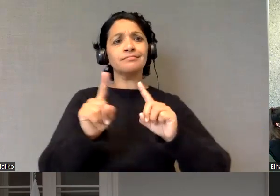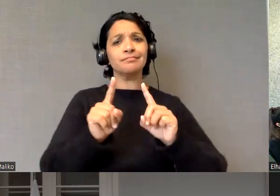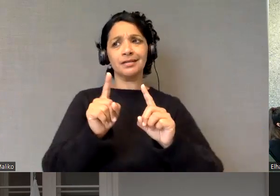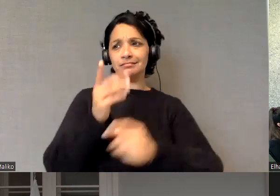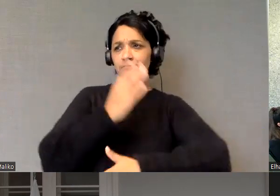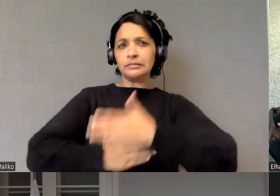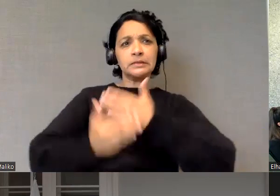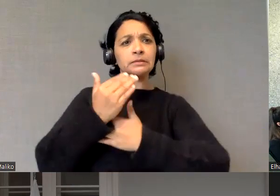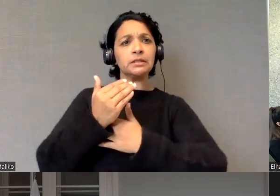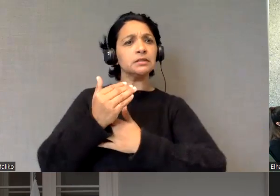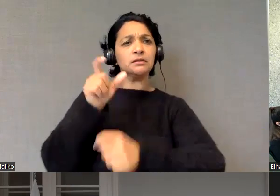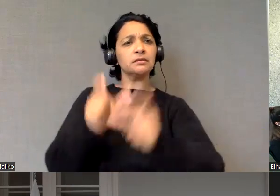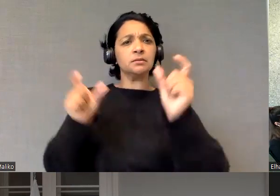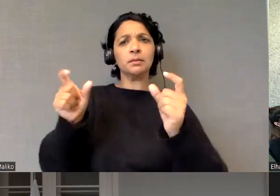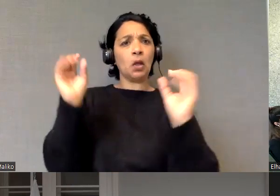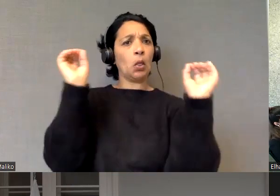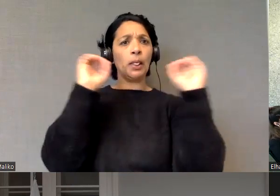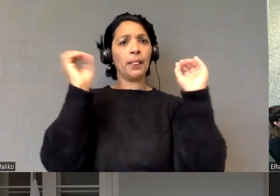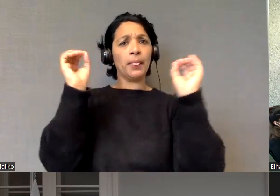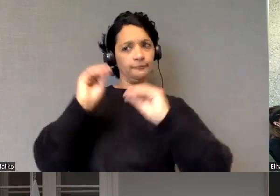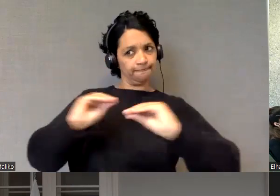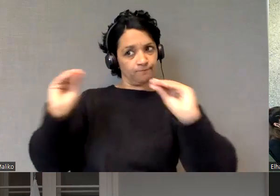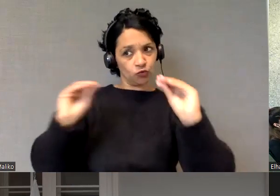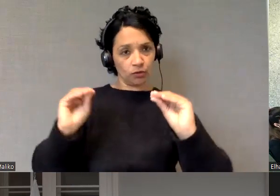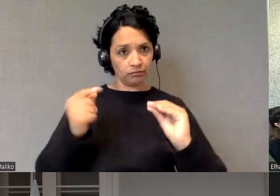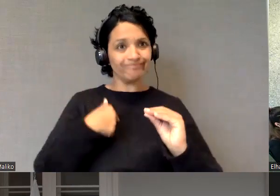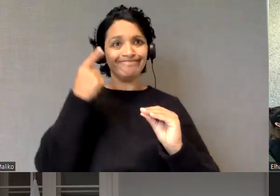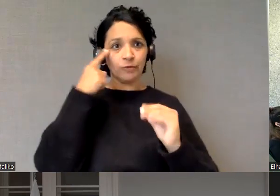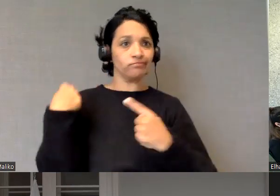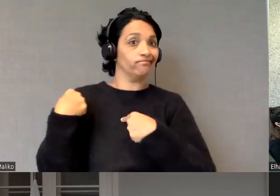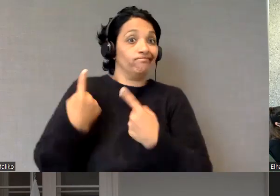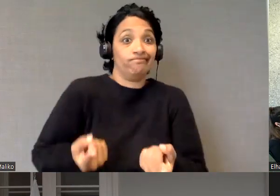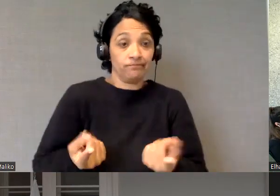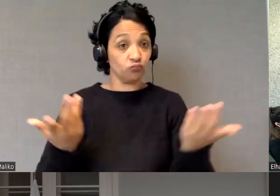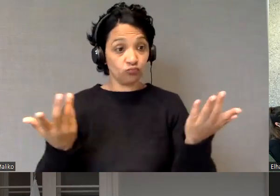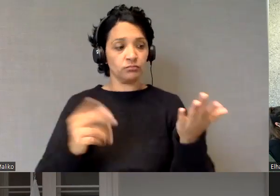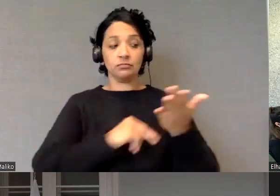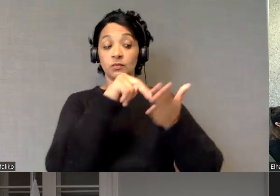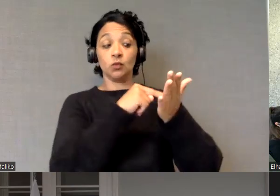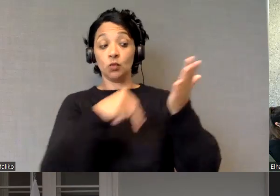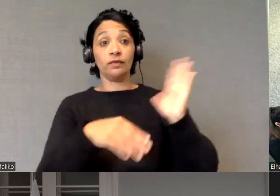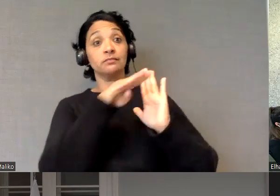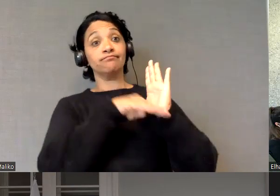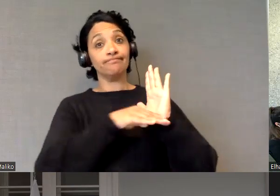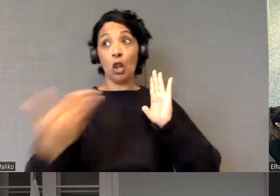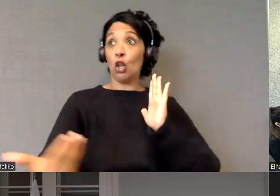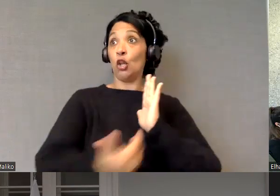disabilities which we can imagine is a fairly large gap wince the COPD is not a new human rights treaty.